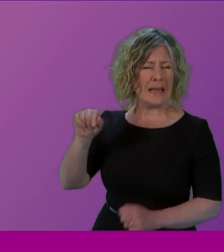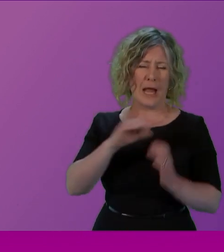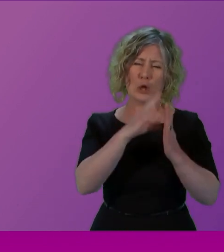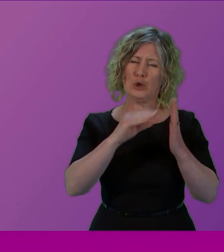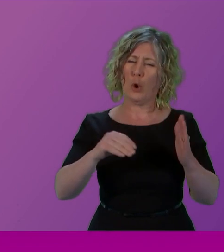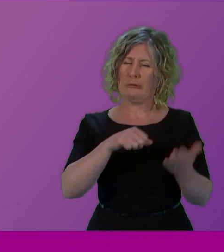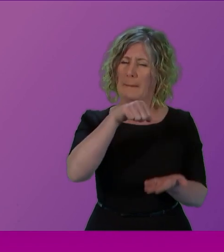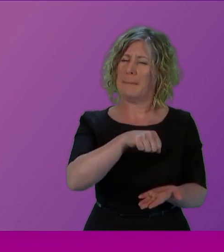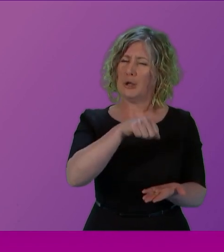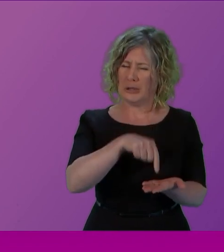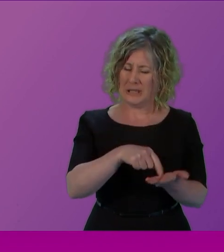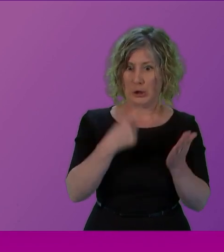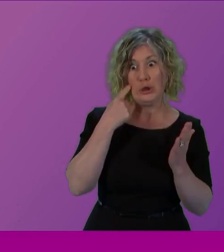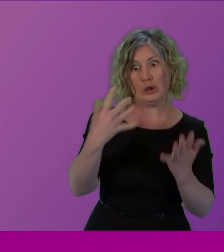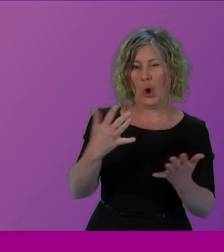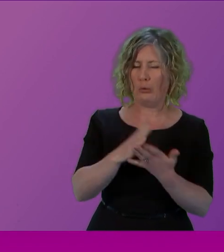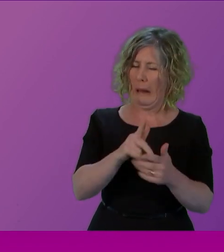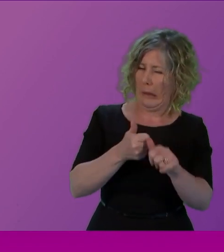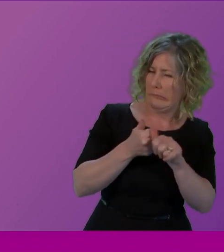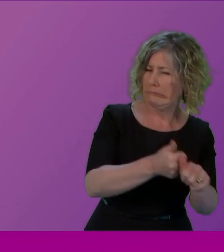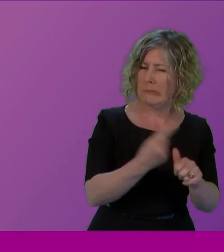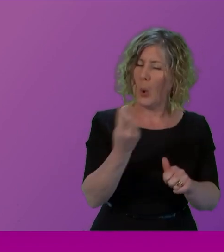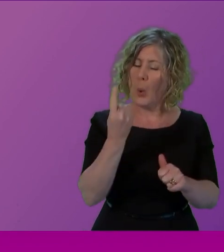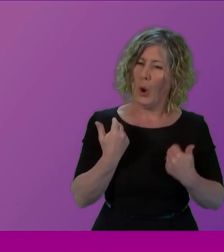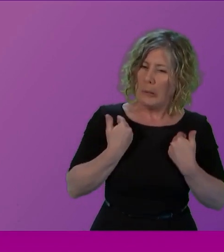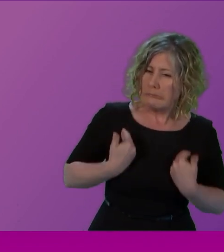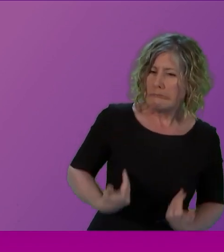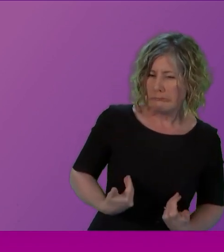It gave tax breaks to the wealthiest and did nothing to help those most in need.